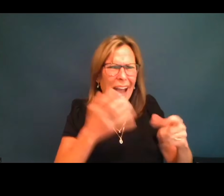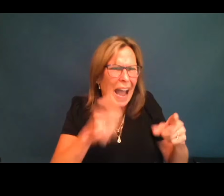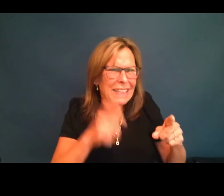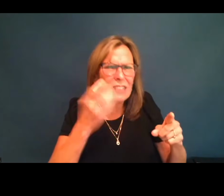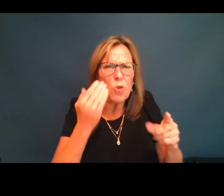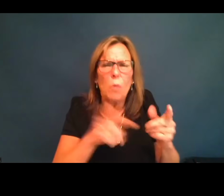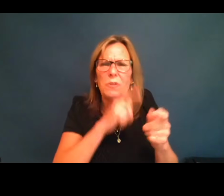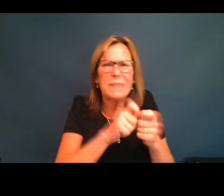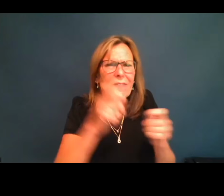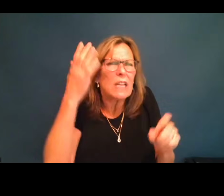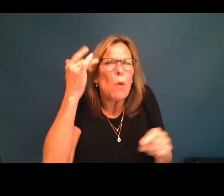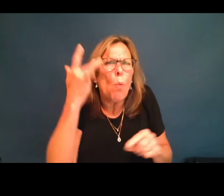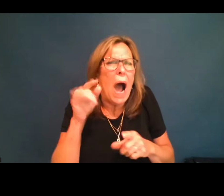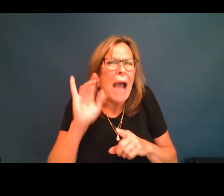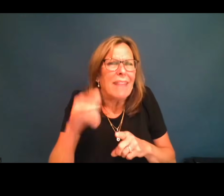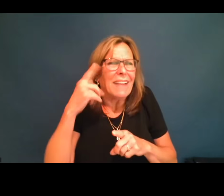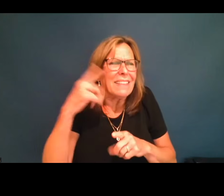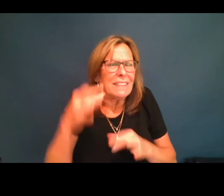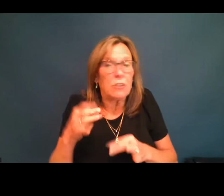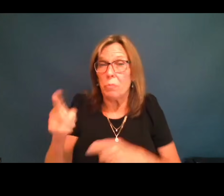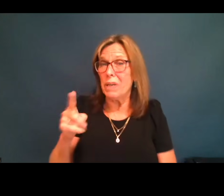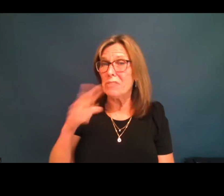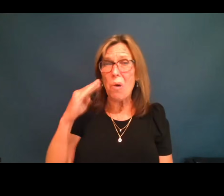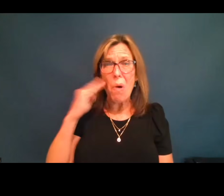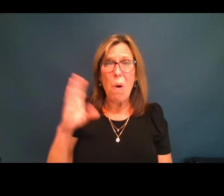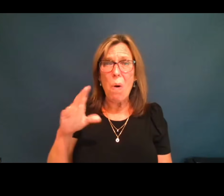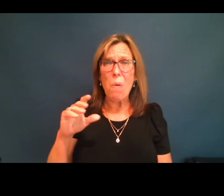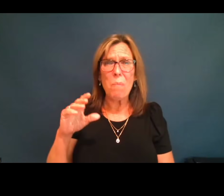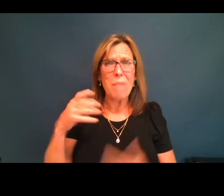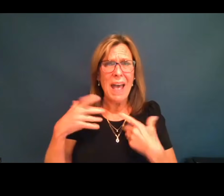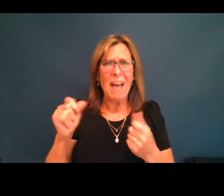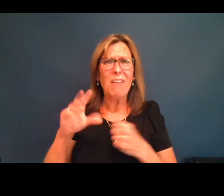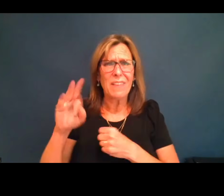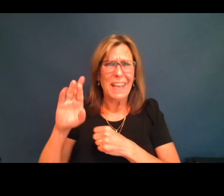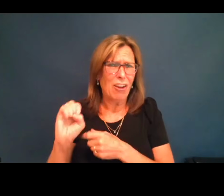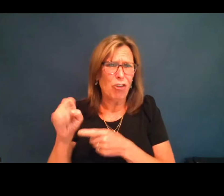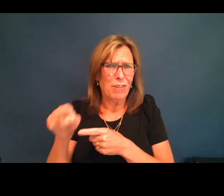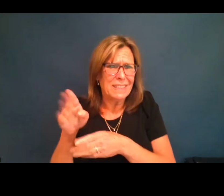in a way, somebody with a disability or an impairment